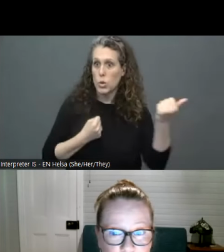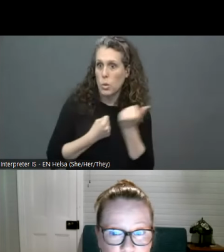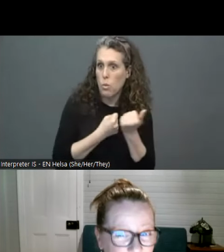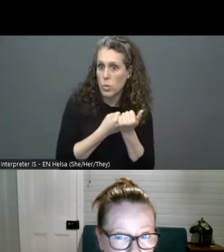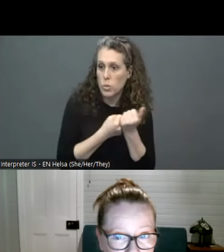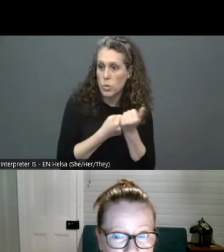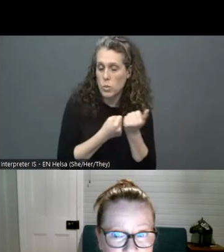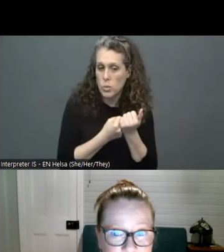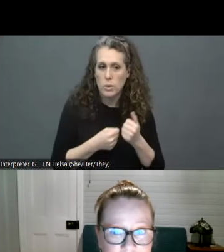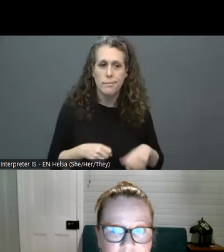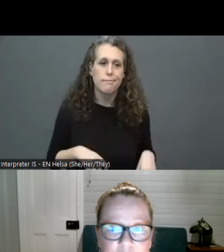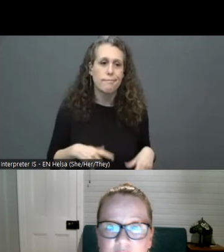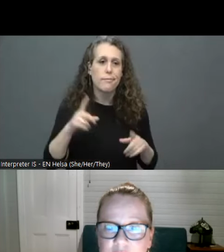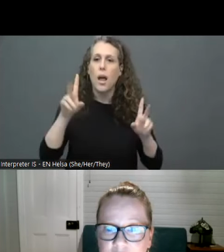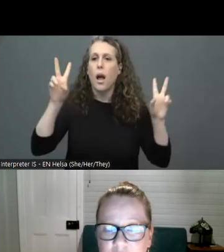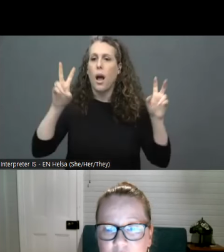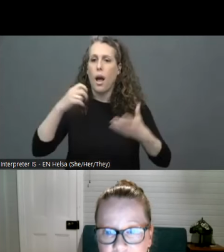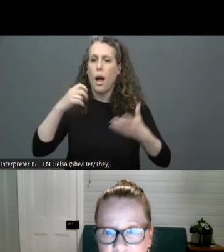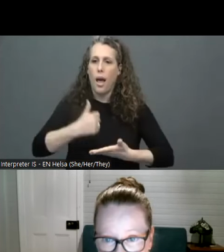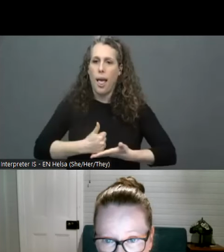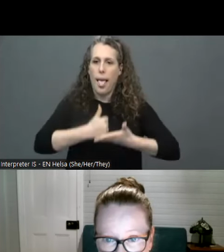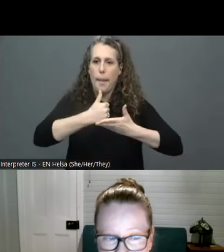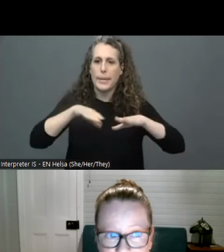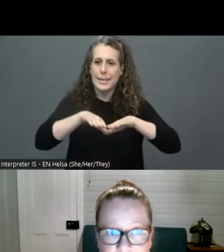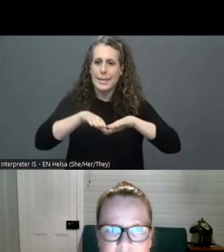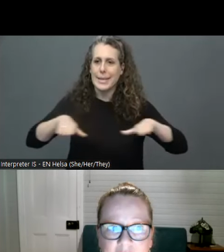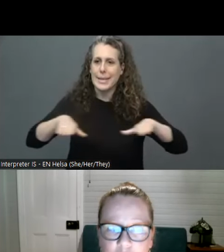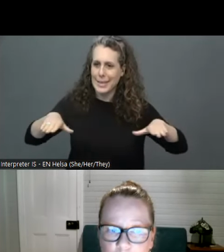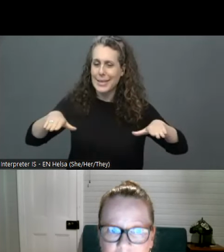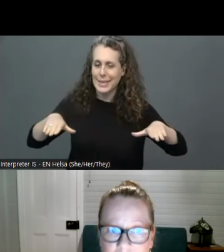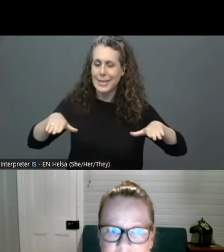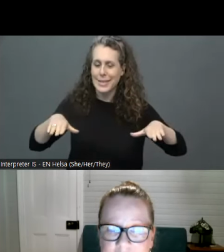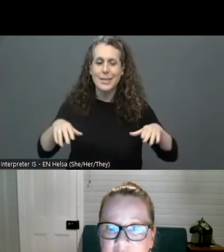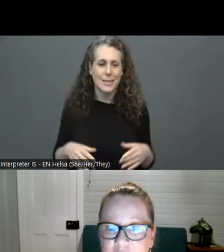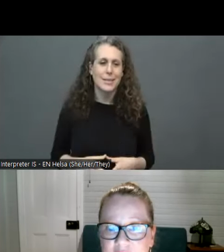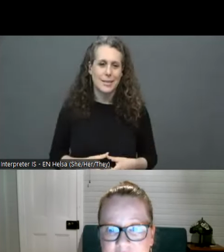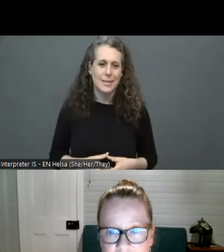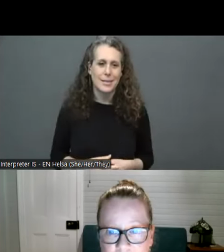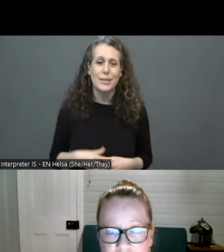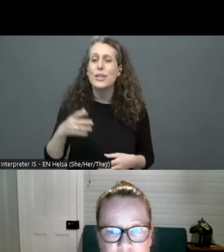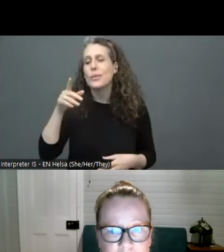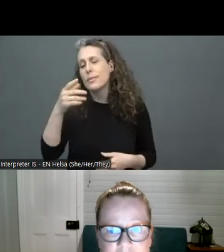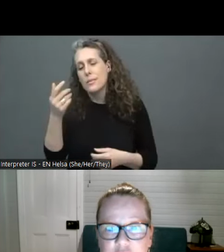the form of help desks. So we know a lot of the clusters, global clusters have established a range